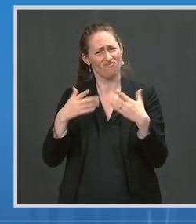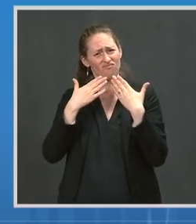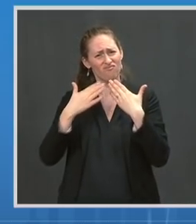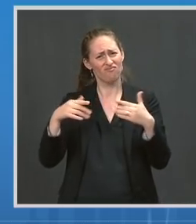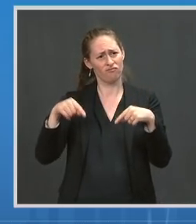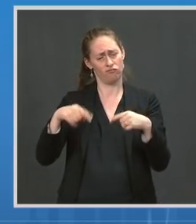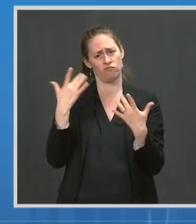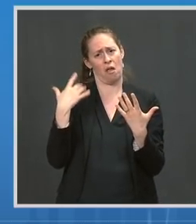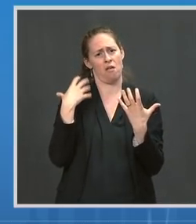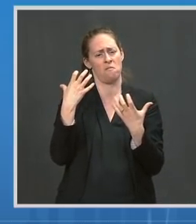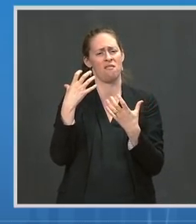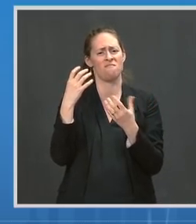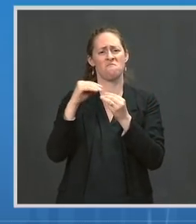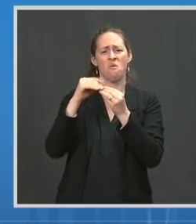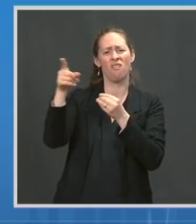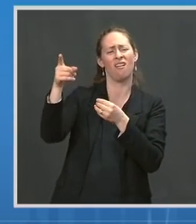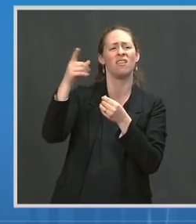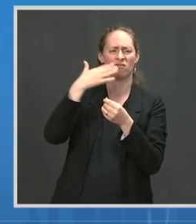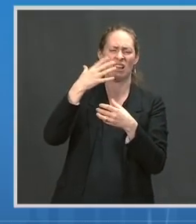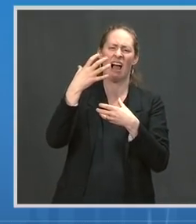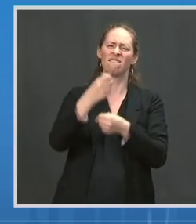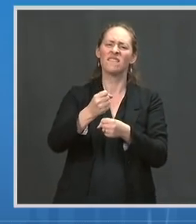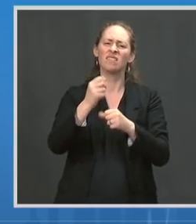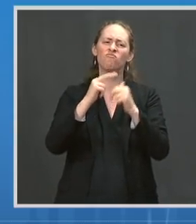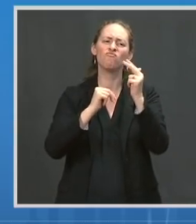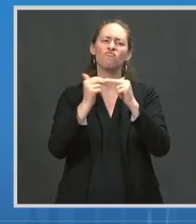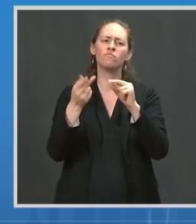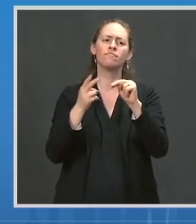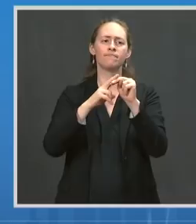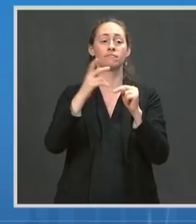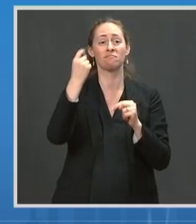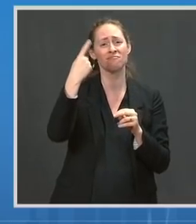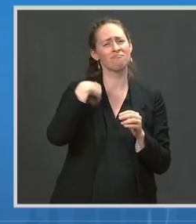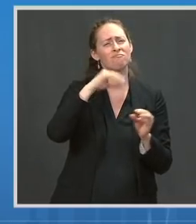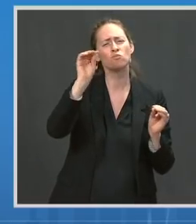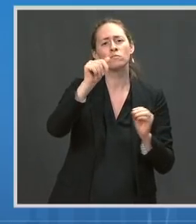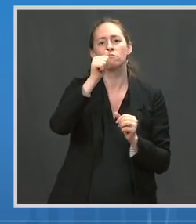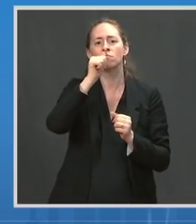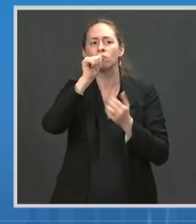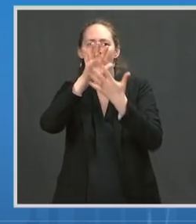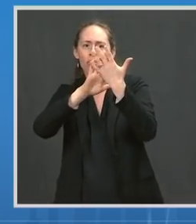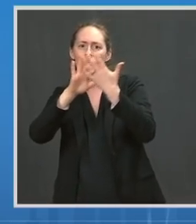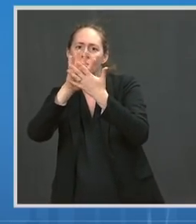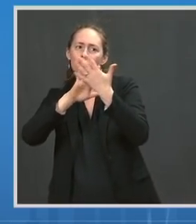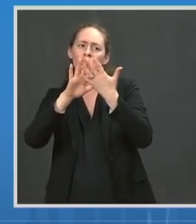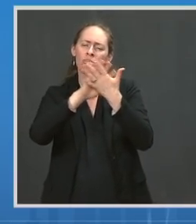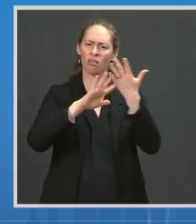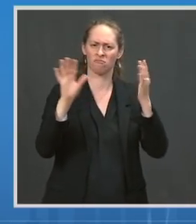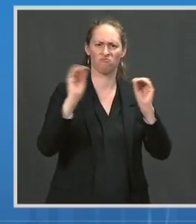that they're being told what's going on and that any si- -- you know, signals are being investigated. We want people to have confidence the vaccines